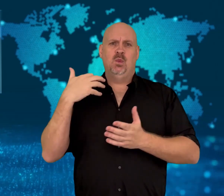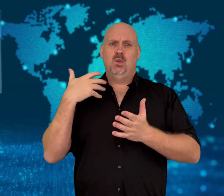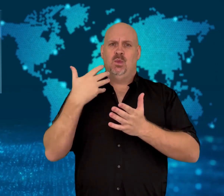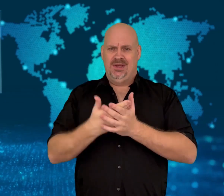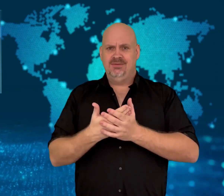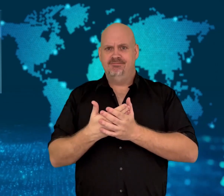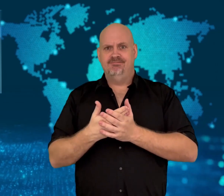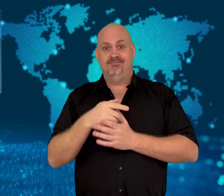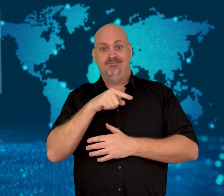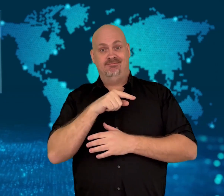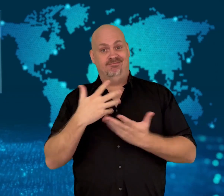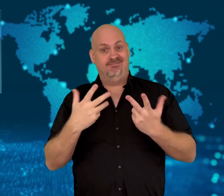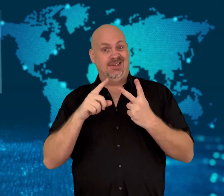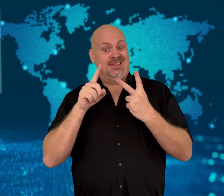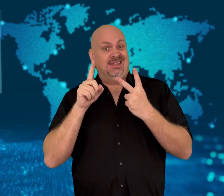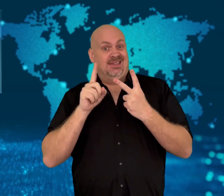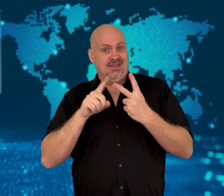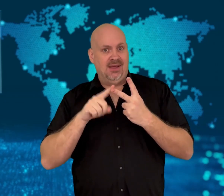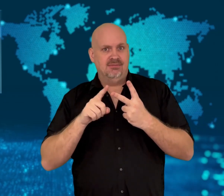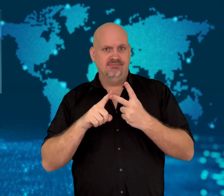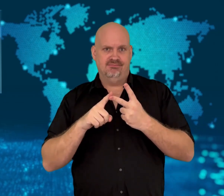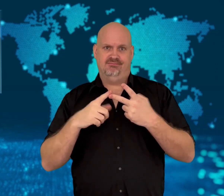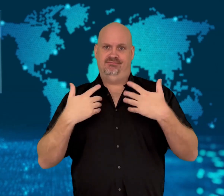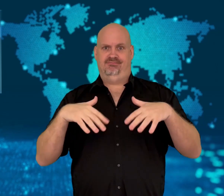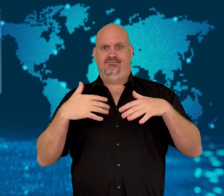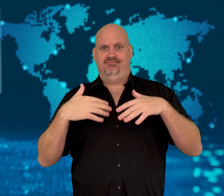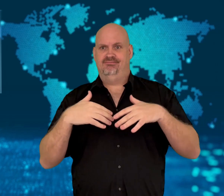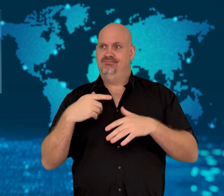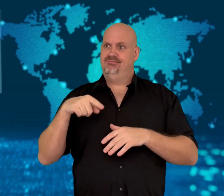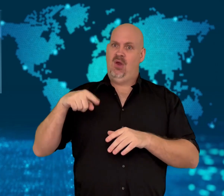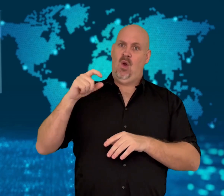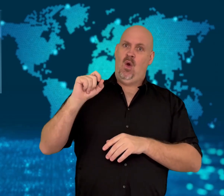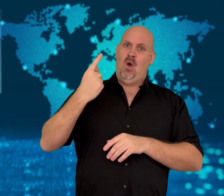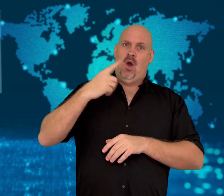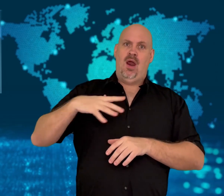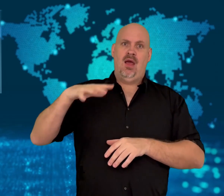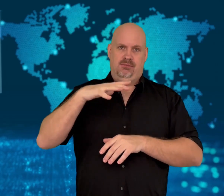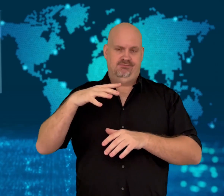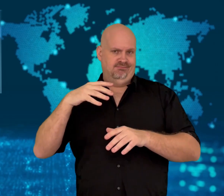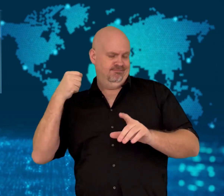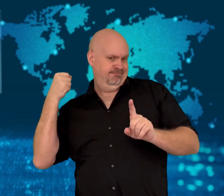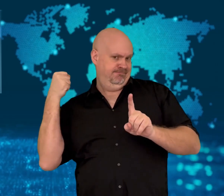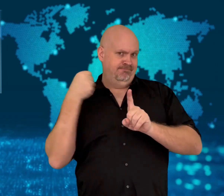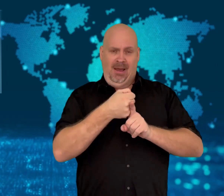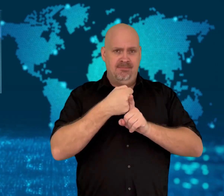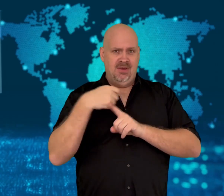Flying debris and falling branches are also a hazard.